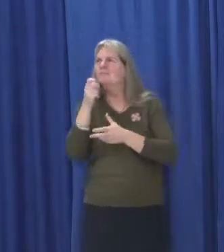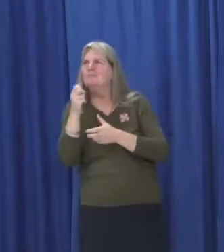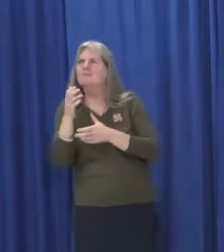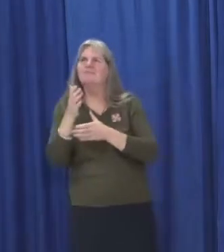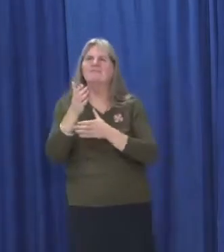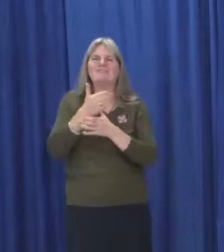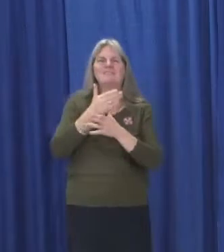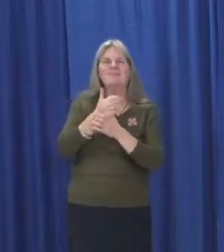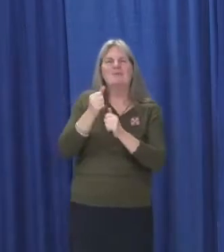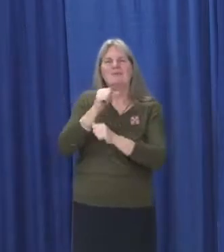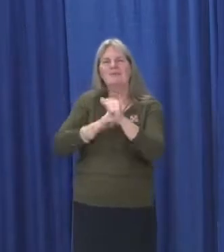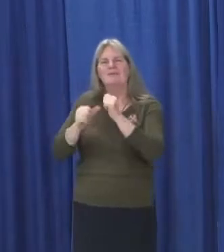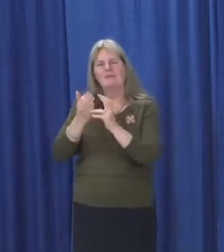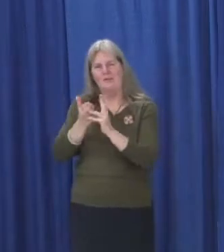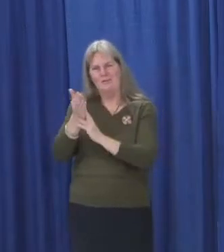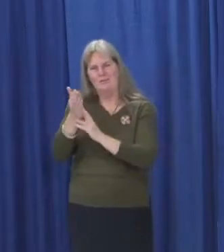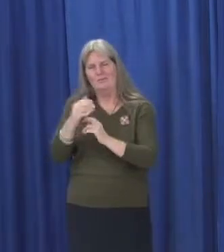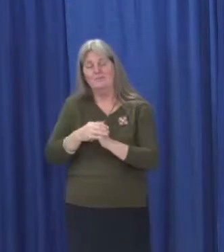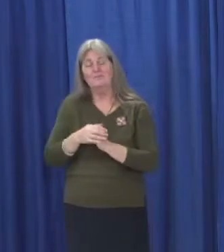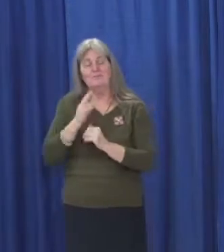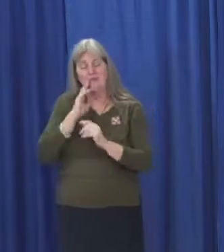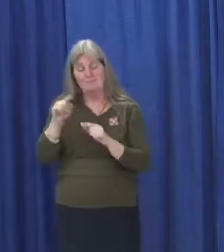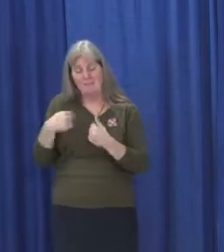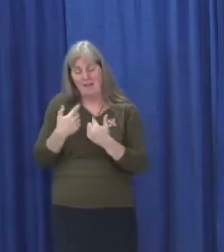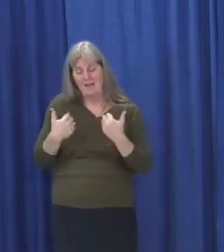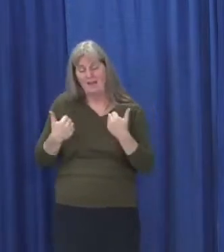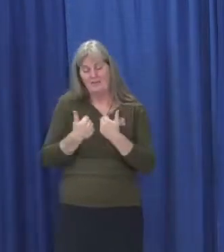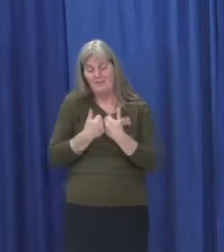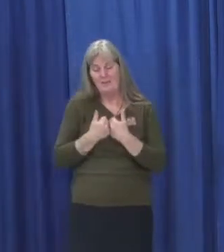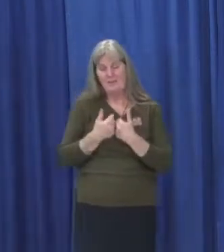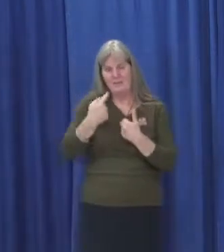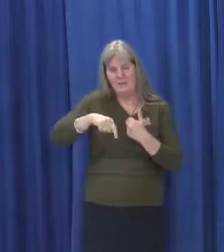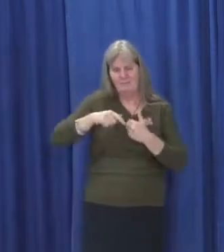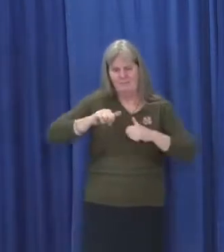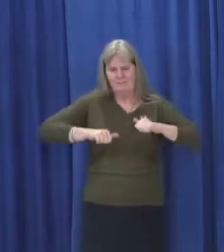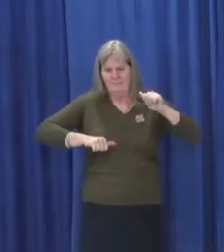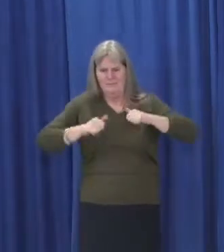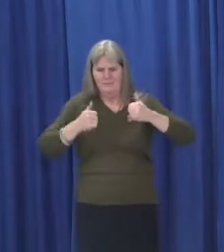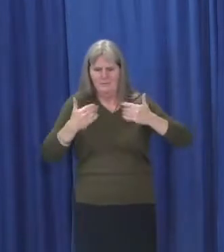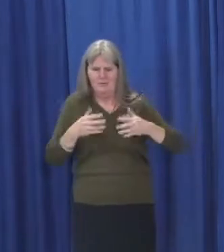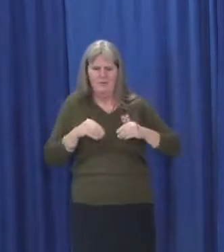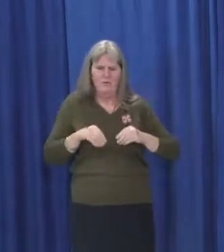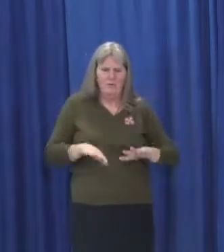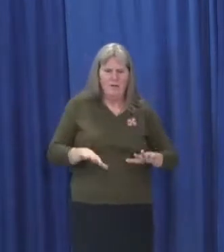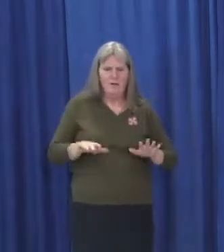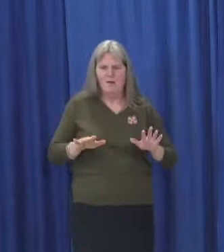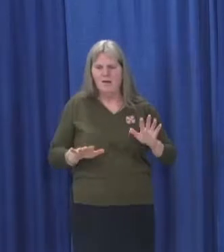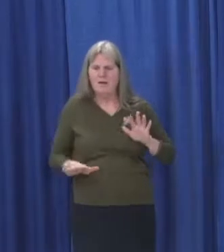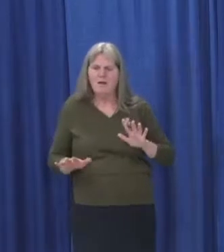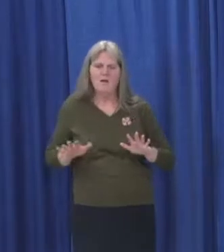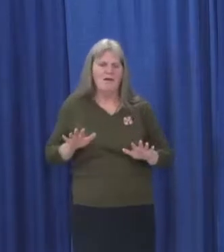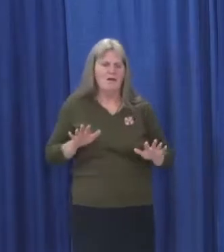through this pandemic together. There have been challenges and times of uncertainty and losses